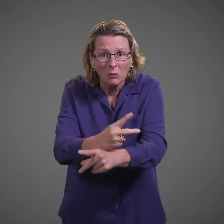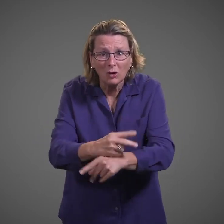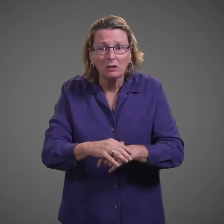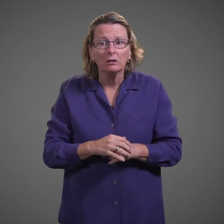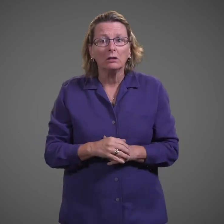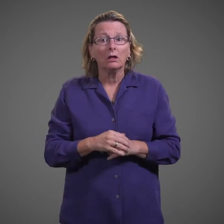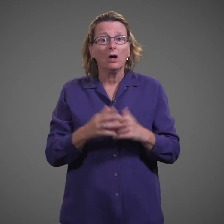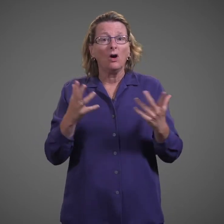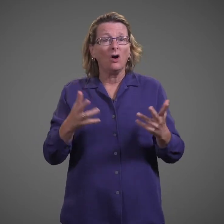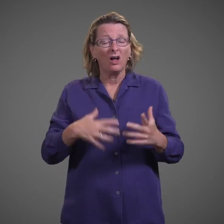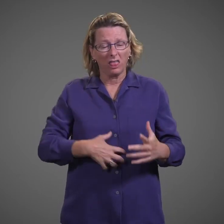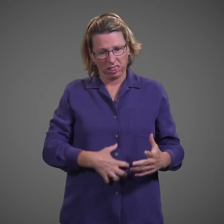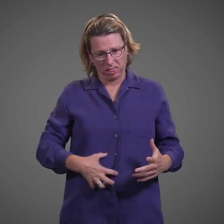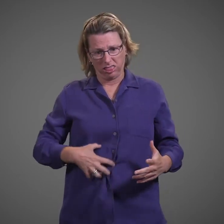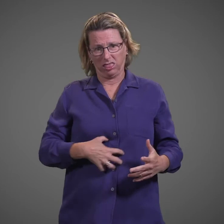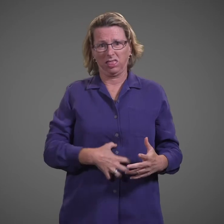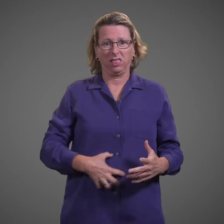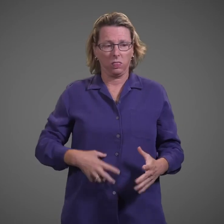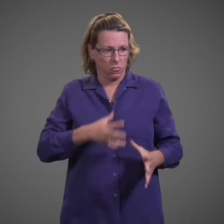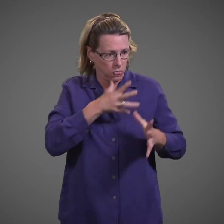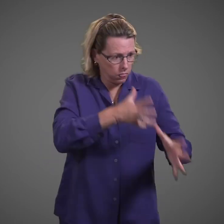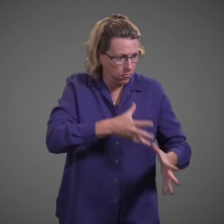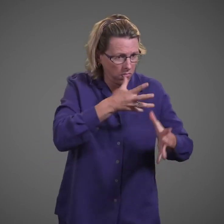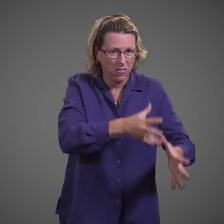If you have continuous vomiting.